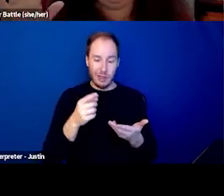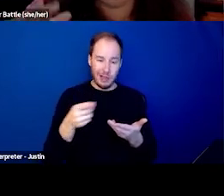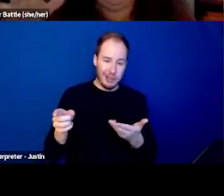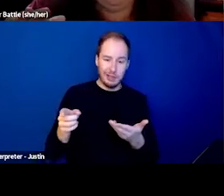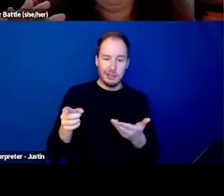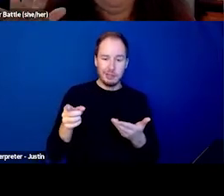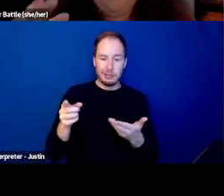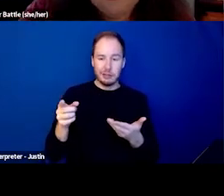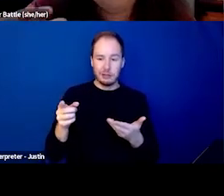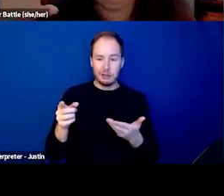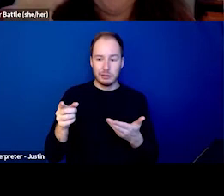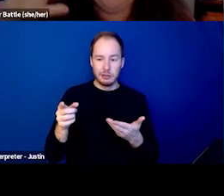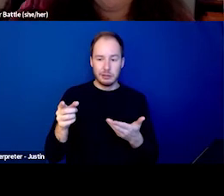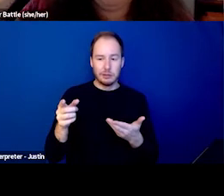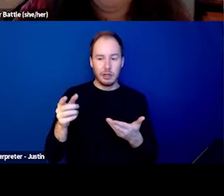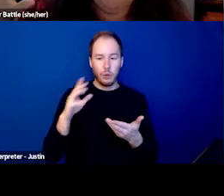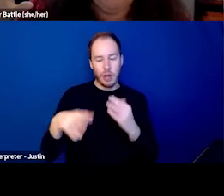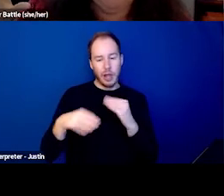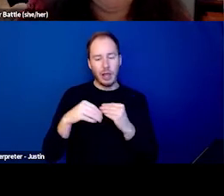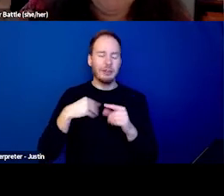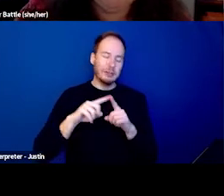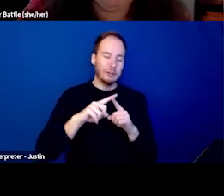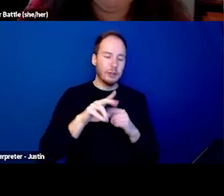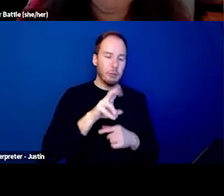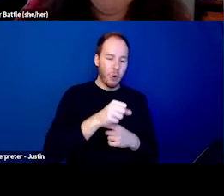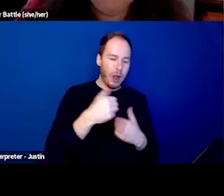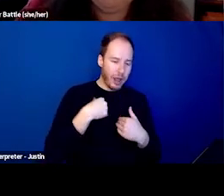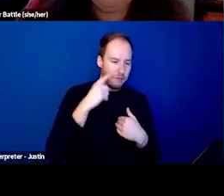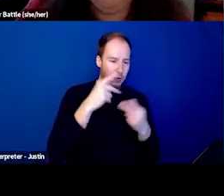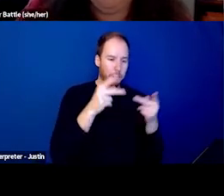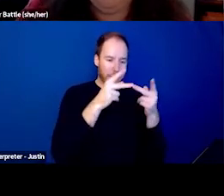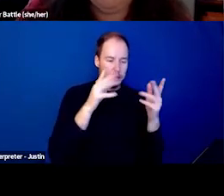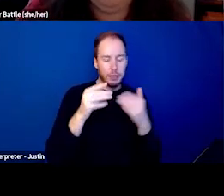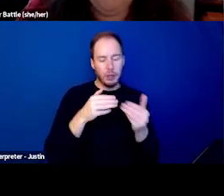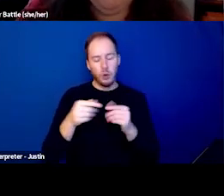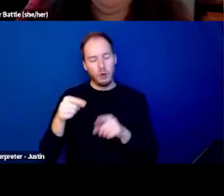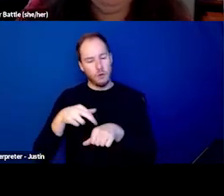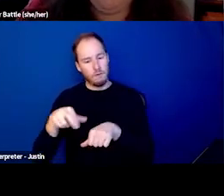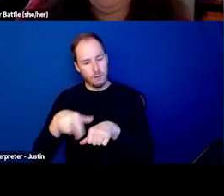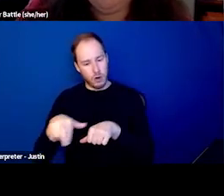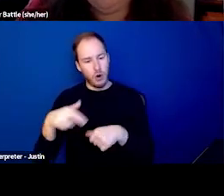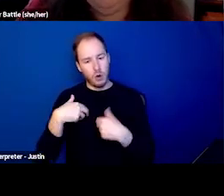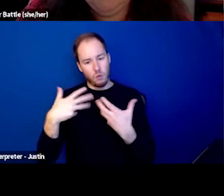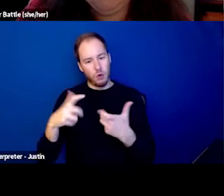There are referral bonuses for other types of positions at the agency. And so as I really wanted this to be something